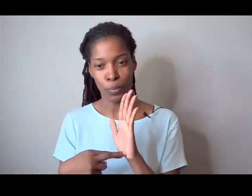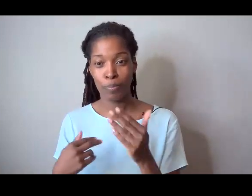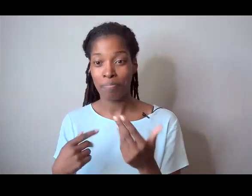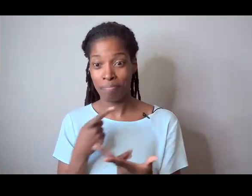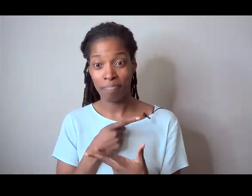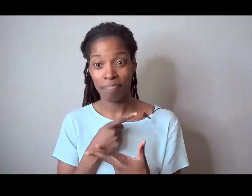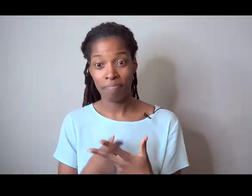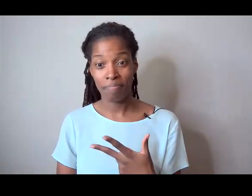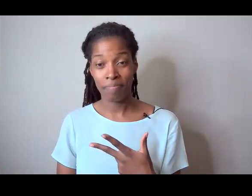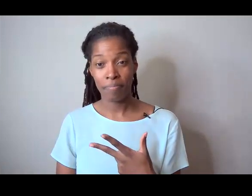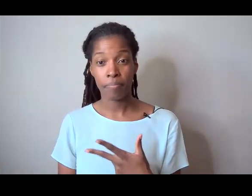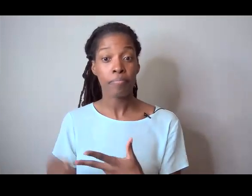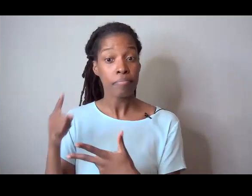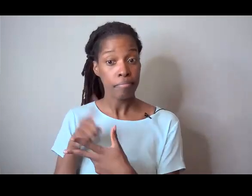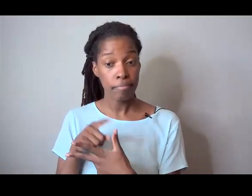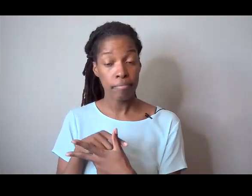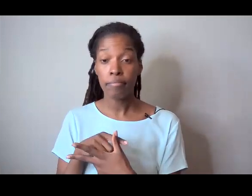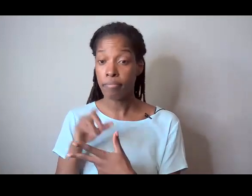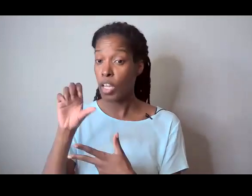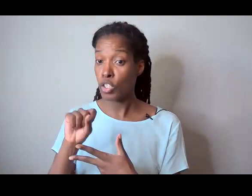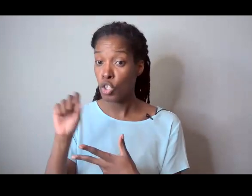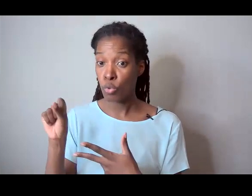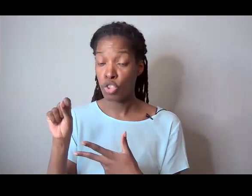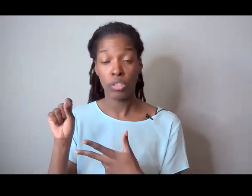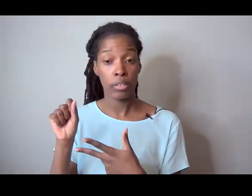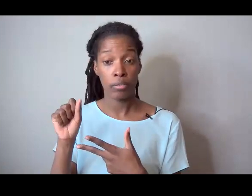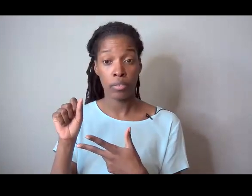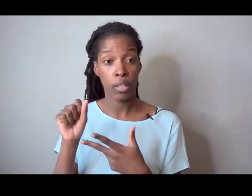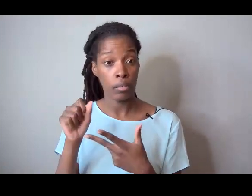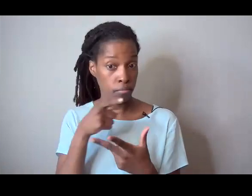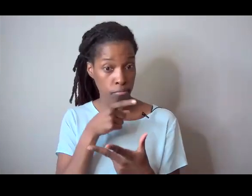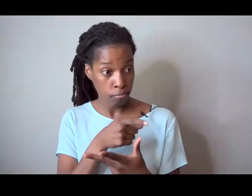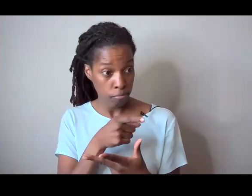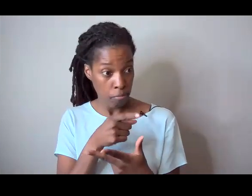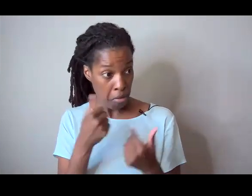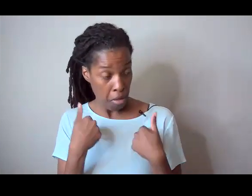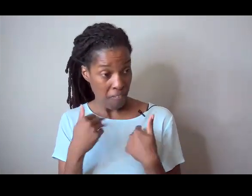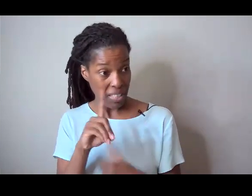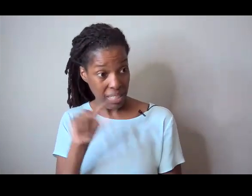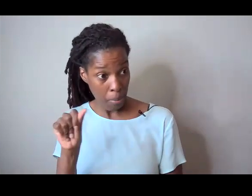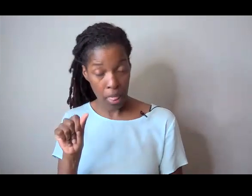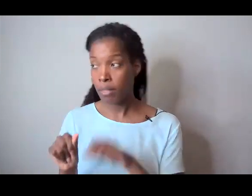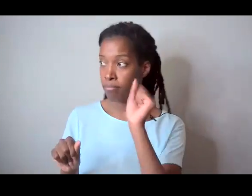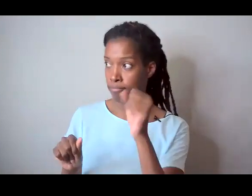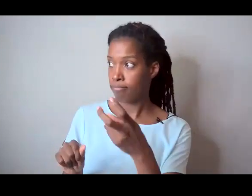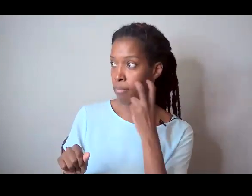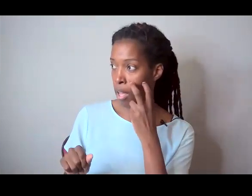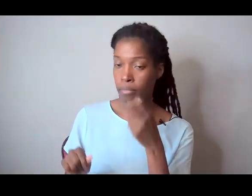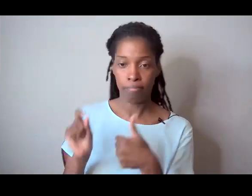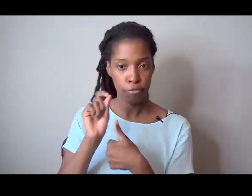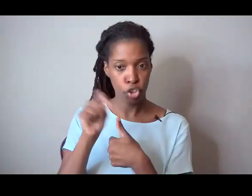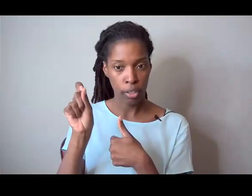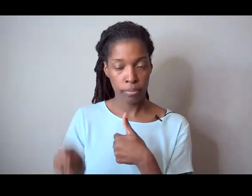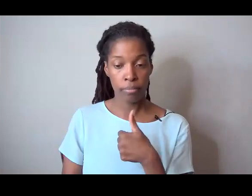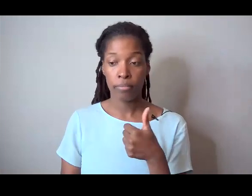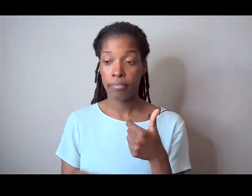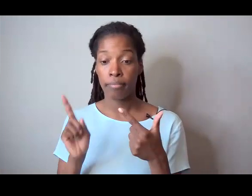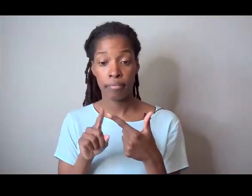She was found to meet Social Security's definition for disability or blindness. Her resources are below $2,000.